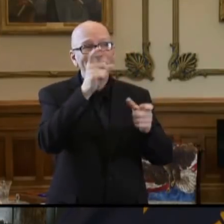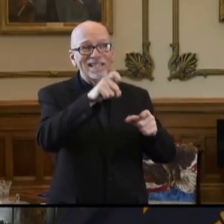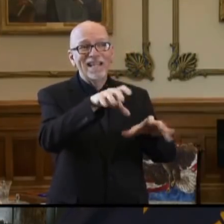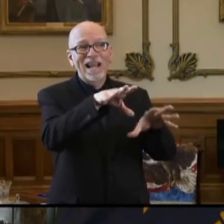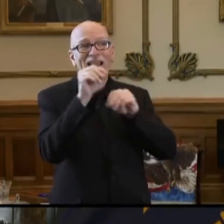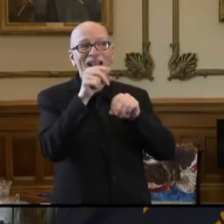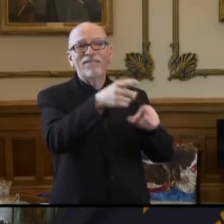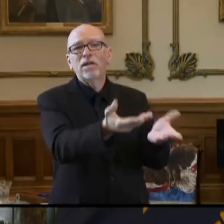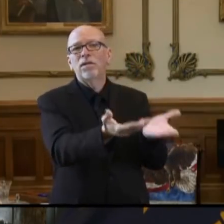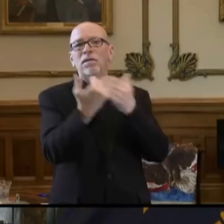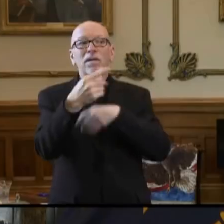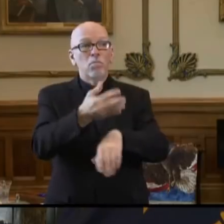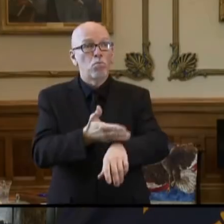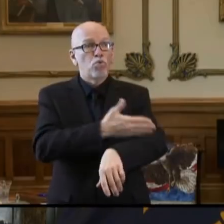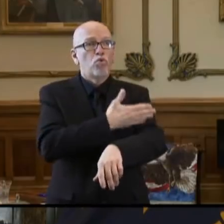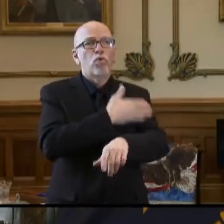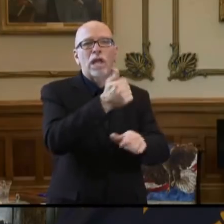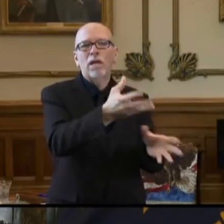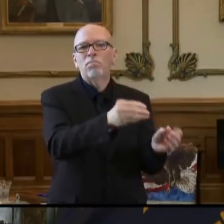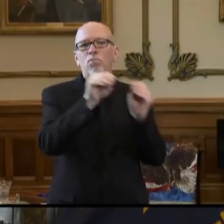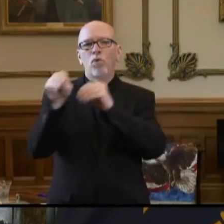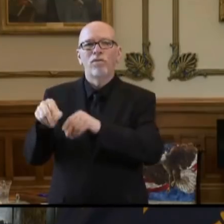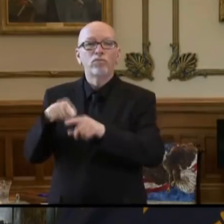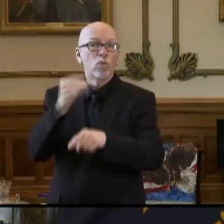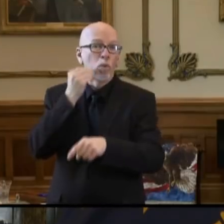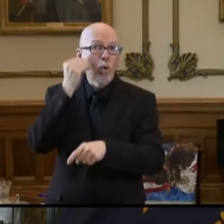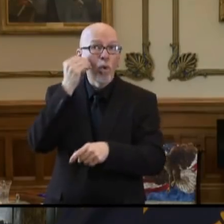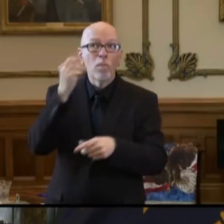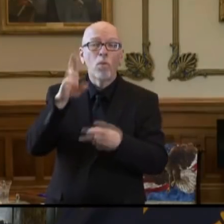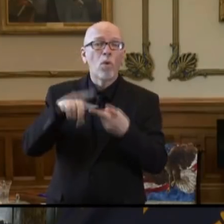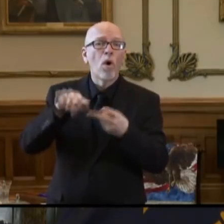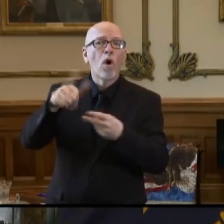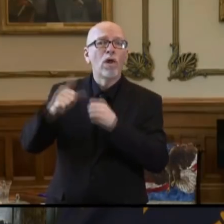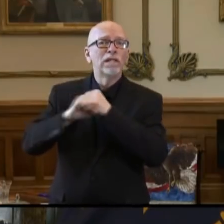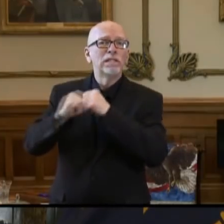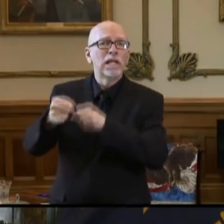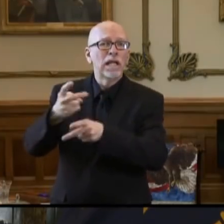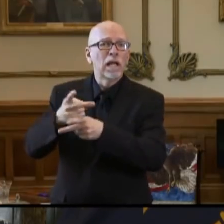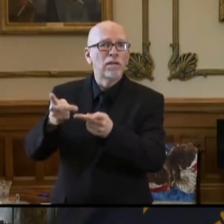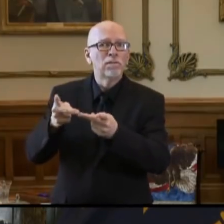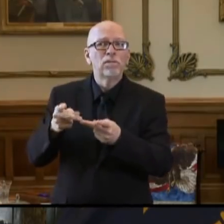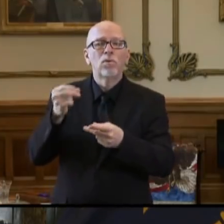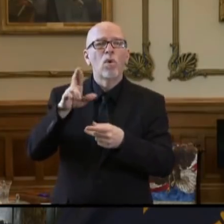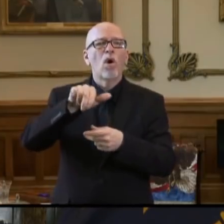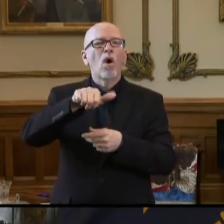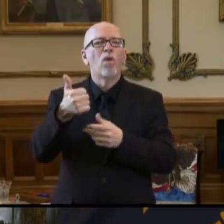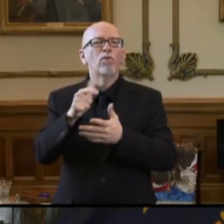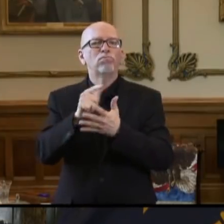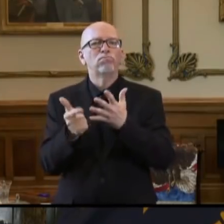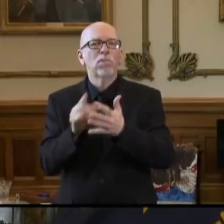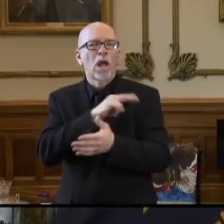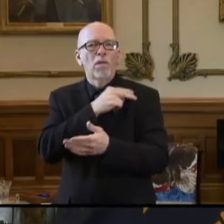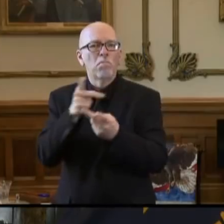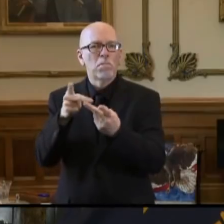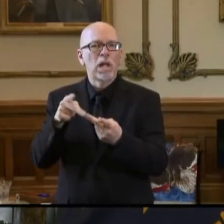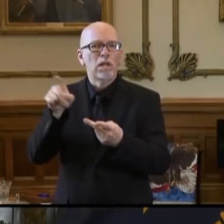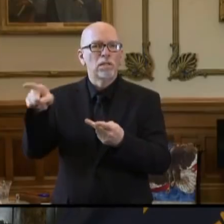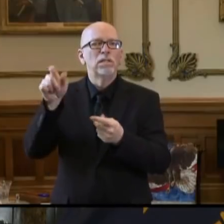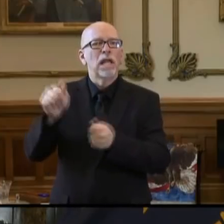THE PATIENTS WITH THE GREATEST AMOUNT OF NEED AS WELL AS BE ABLE TO MOVE PATIENTS AWAY FROM THOSE HEALTH CARE FACILITIES AS THEIR CONDITION IMPROVES AND